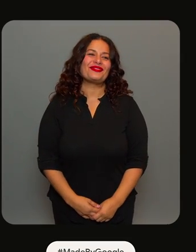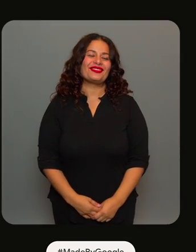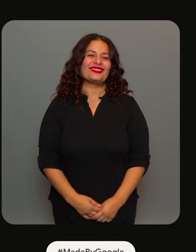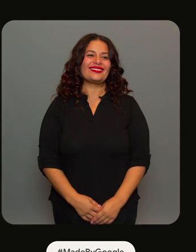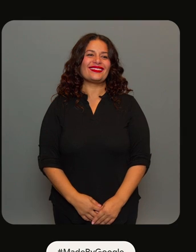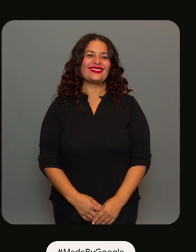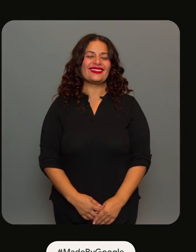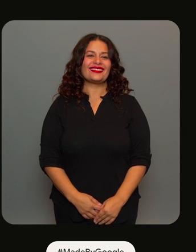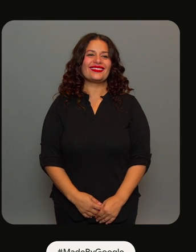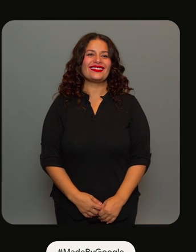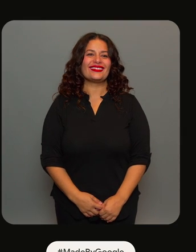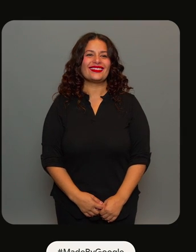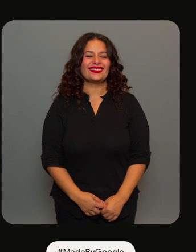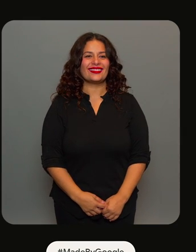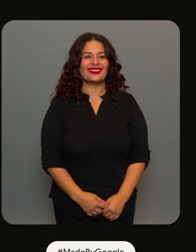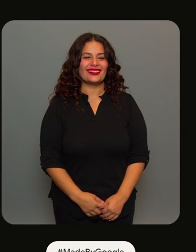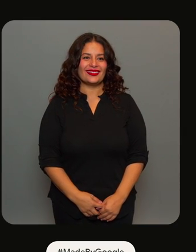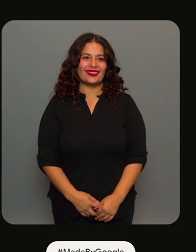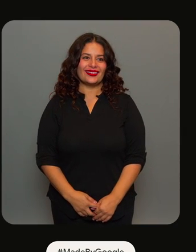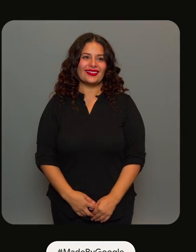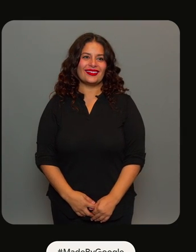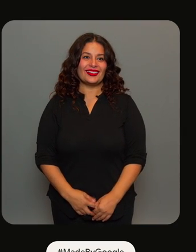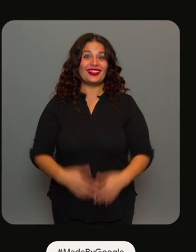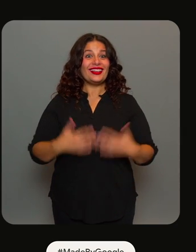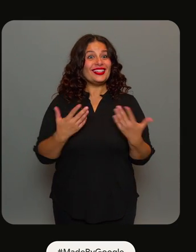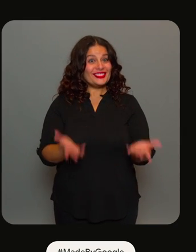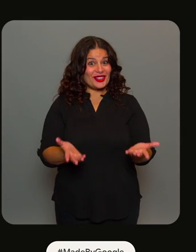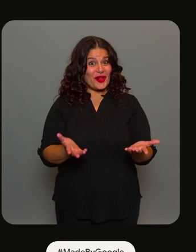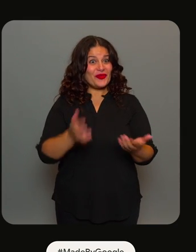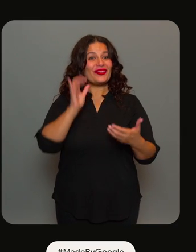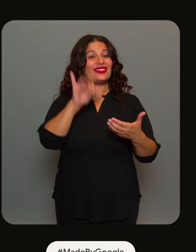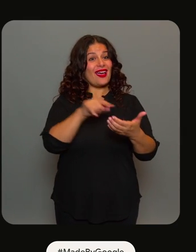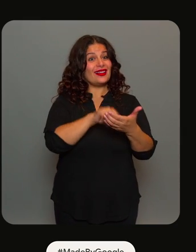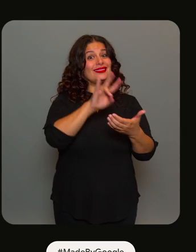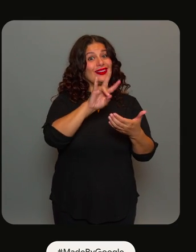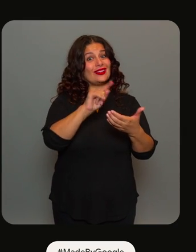So that's Pixel 7 and Pixel 7 Pro, the only phones